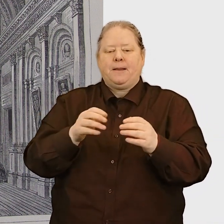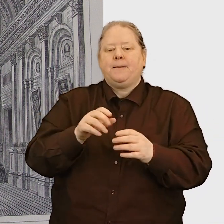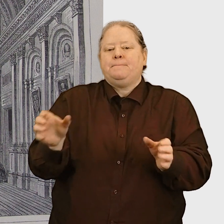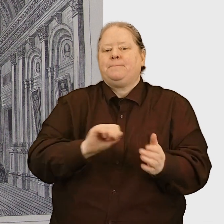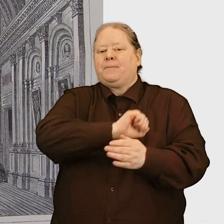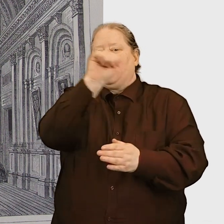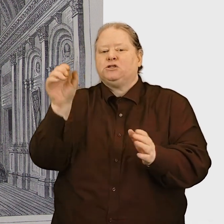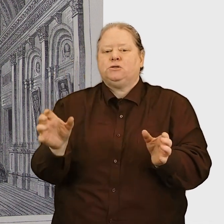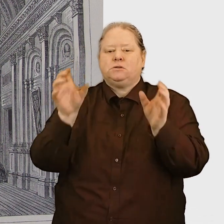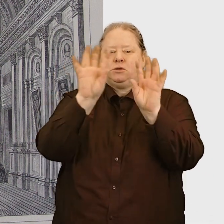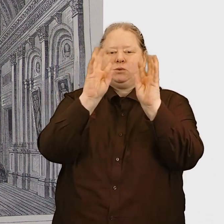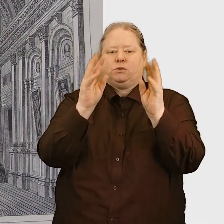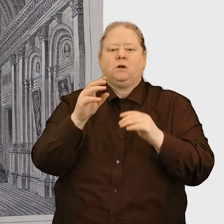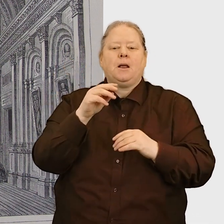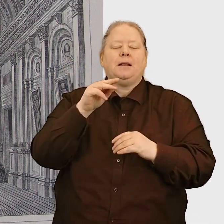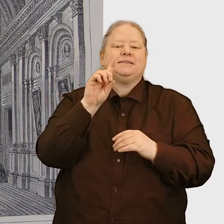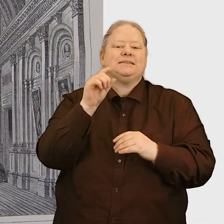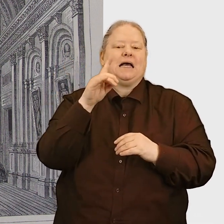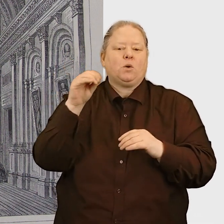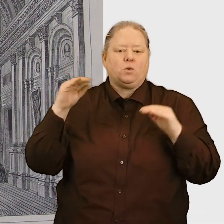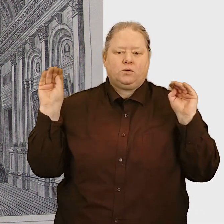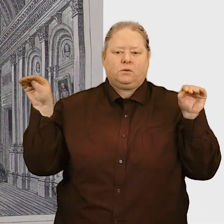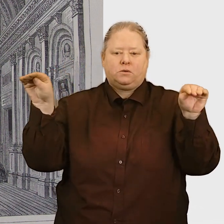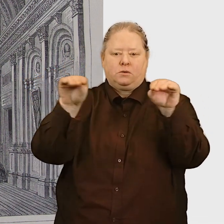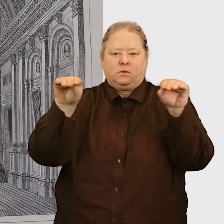over a panel dado and surmounted by the ornamental freezing cornice".